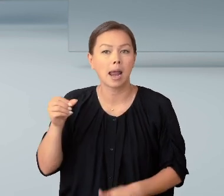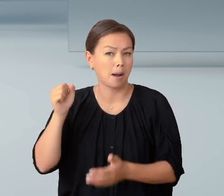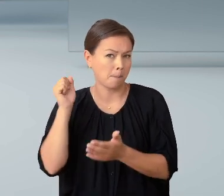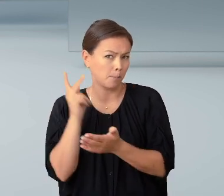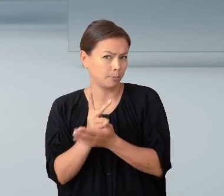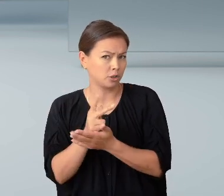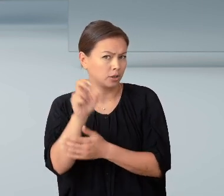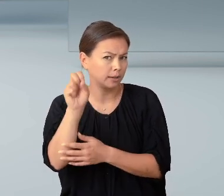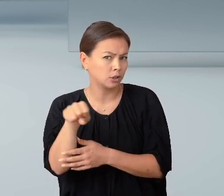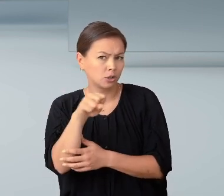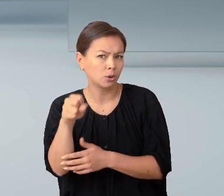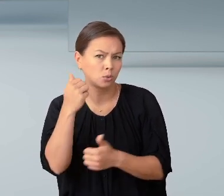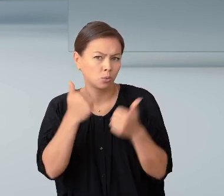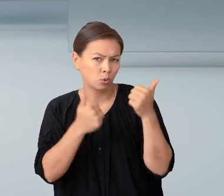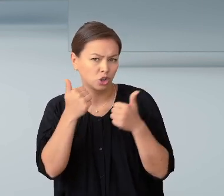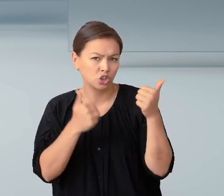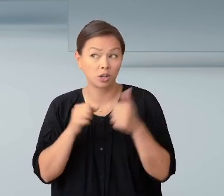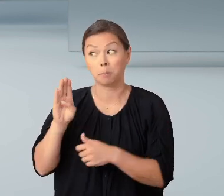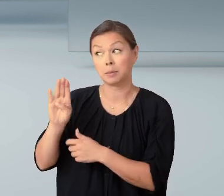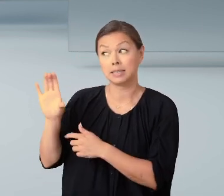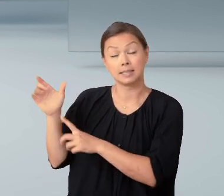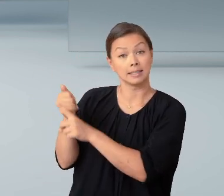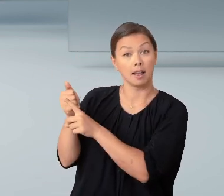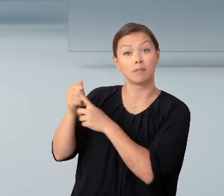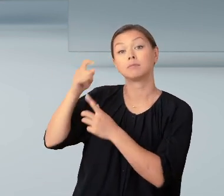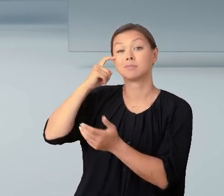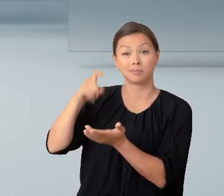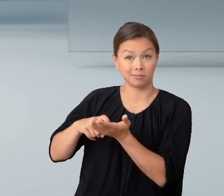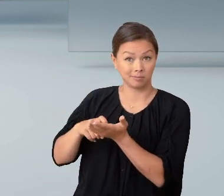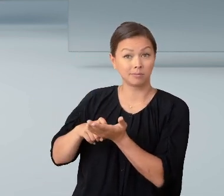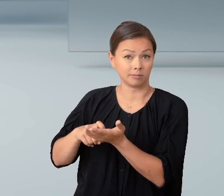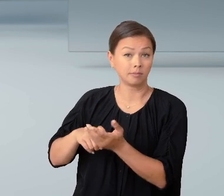on the associated data. Business Central includes several auditing